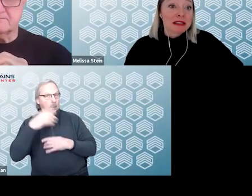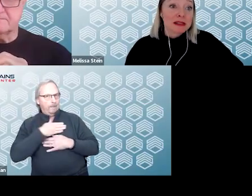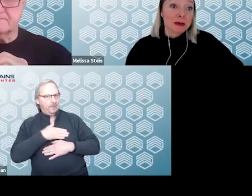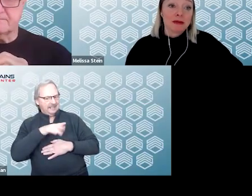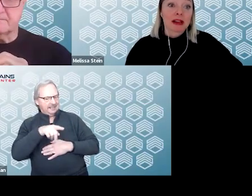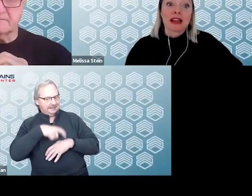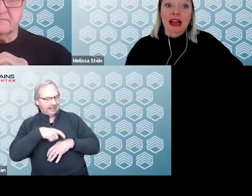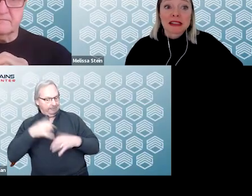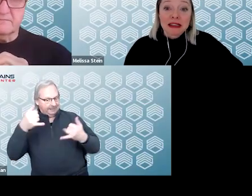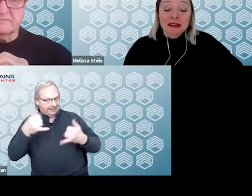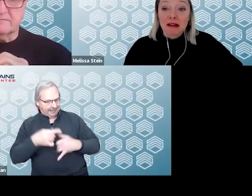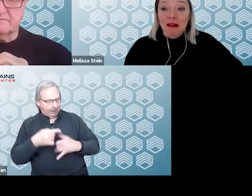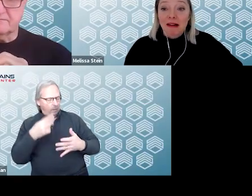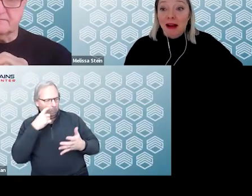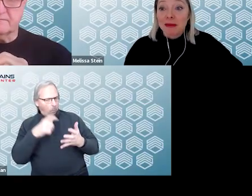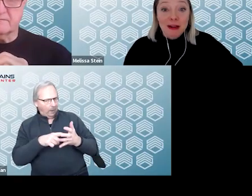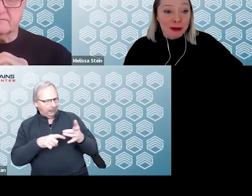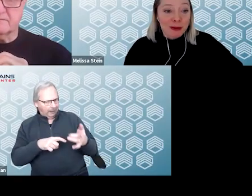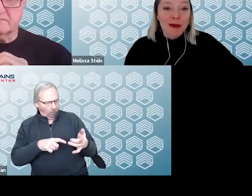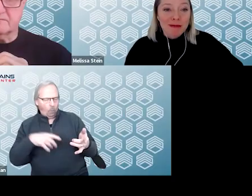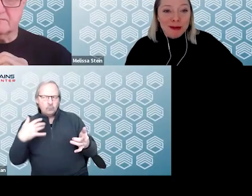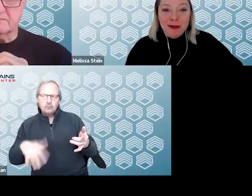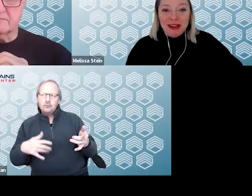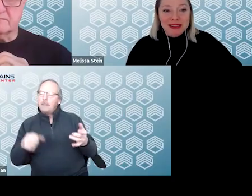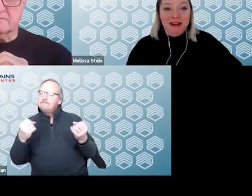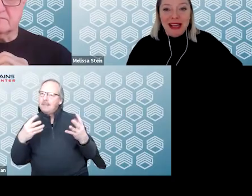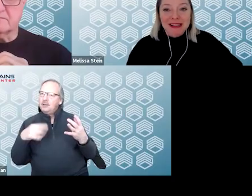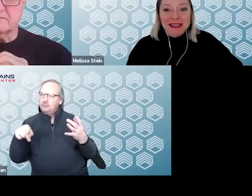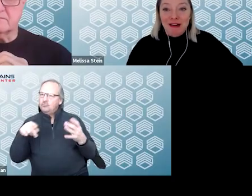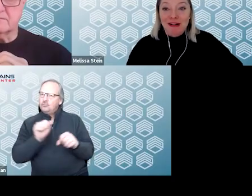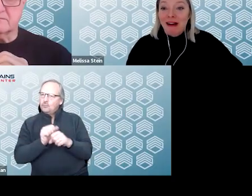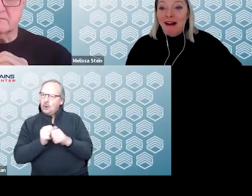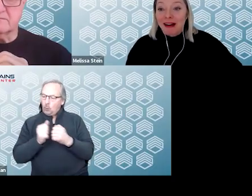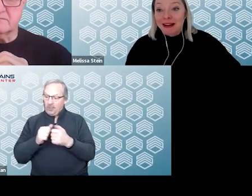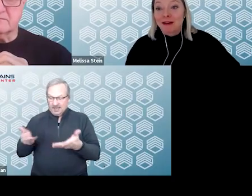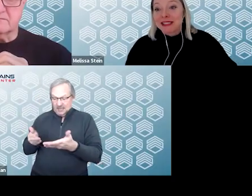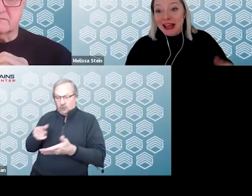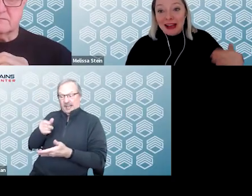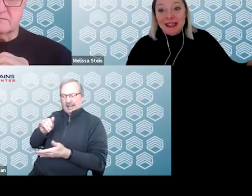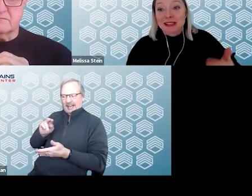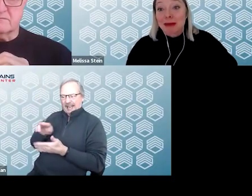because, as we've recognized, there are many of you who have worked with us here at the GAINS Center on increasing access